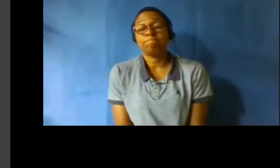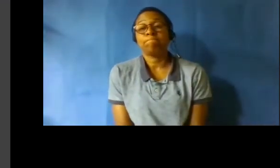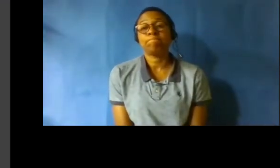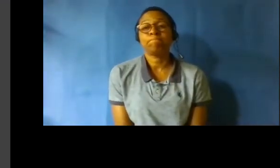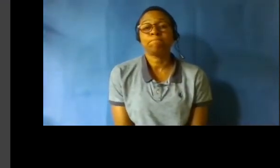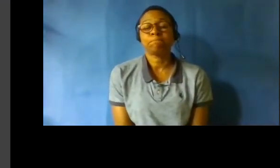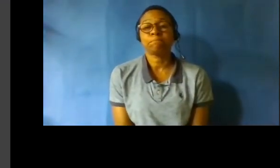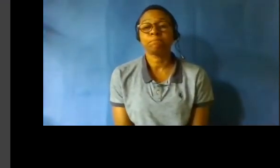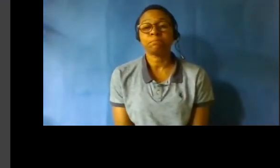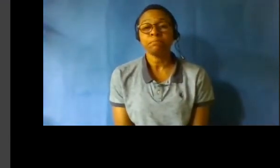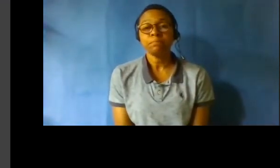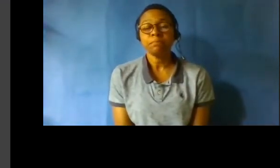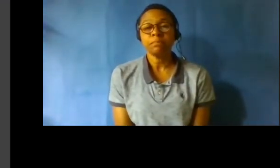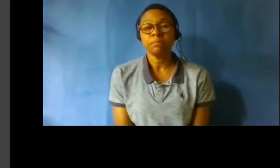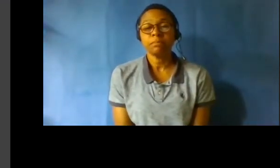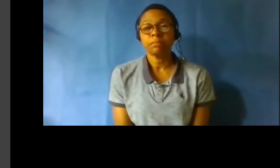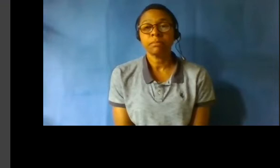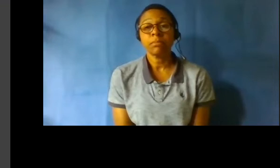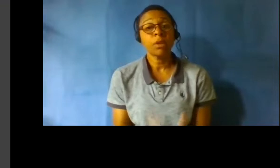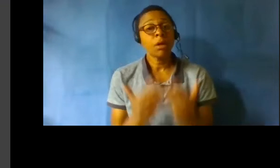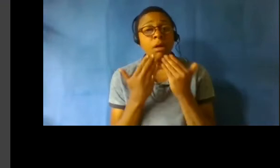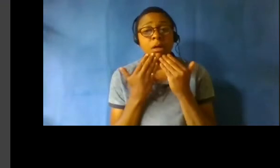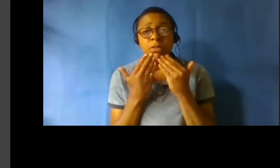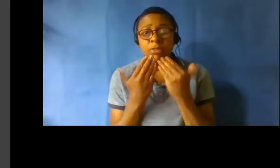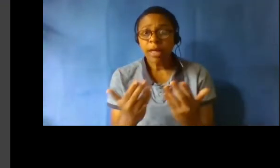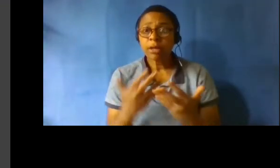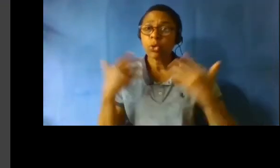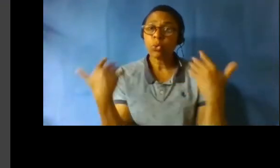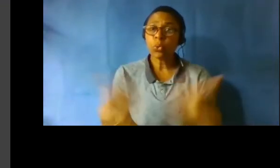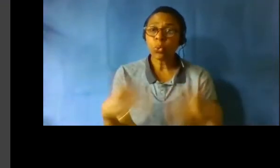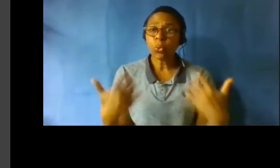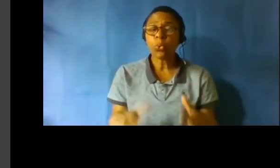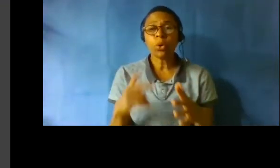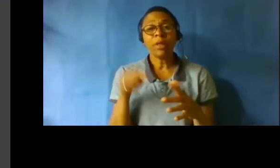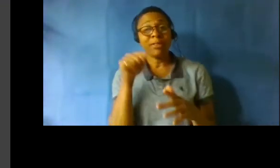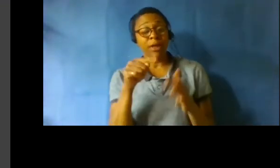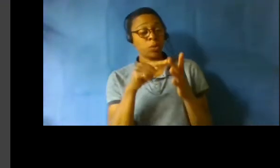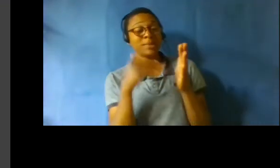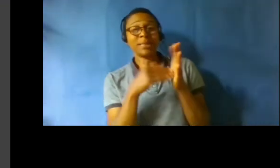thank you so much that was easy cherry from King's College London on my native